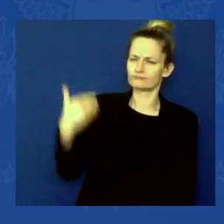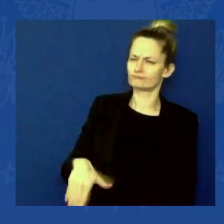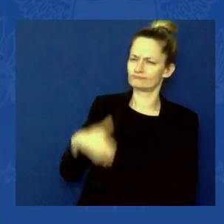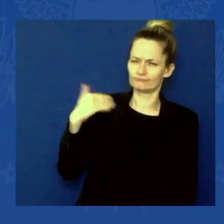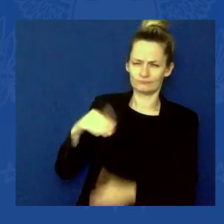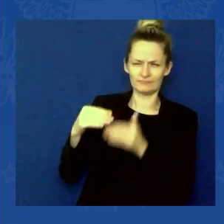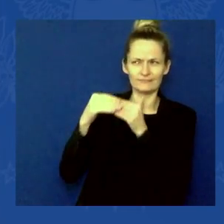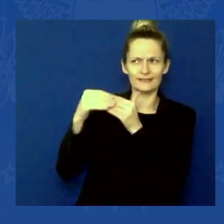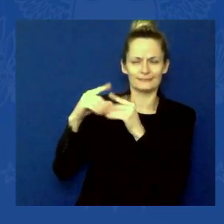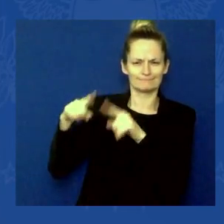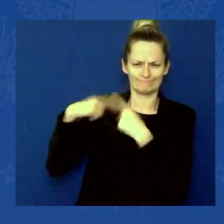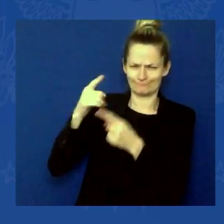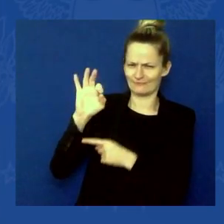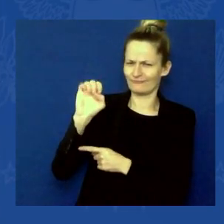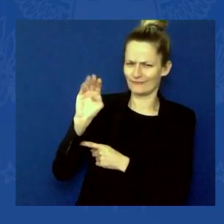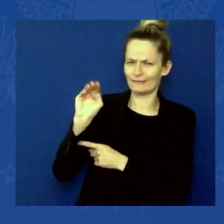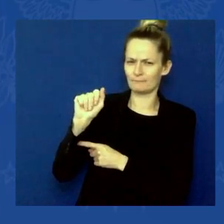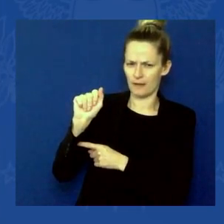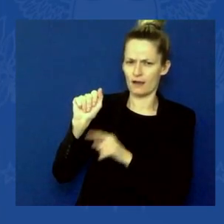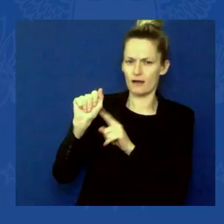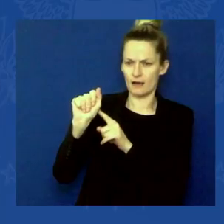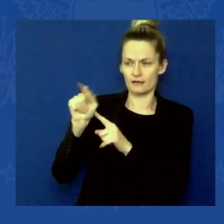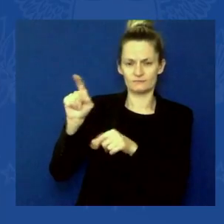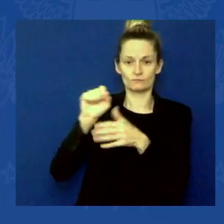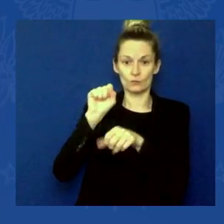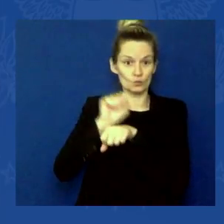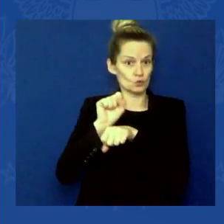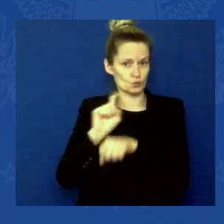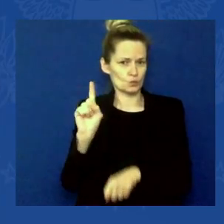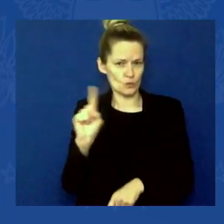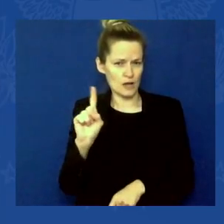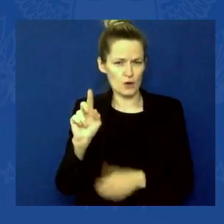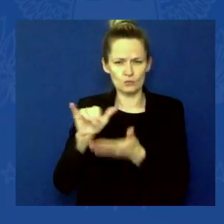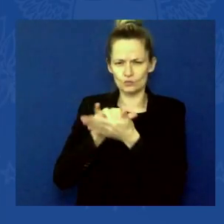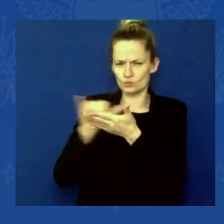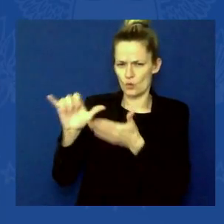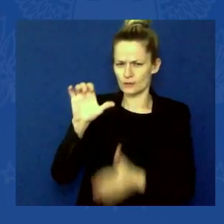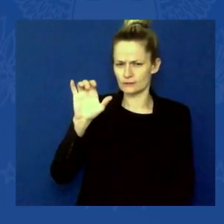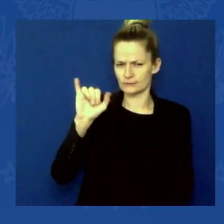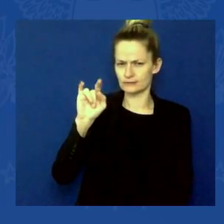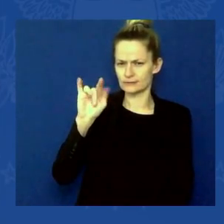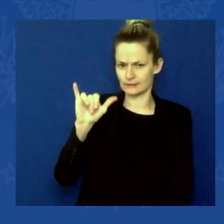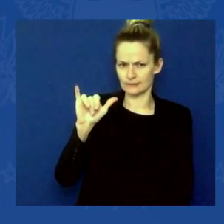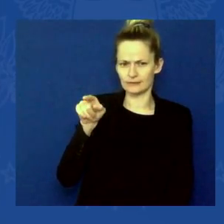and she was one of the key federal officials leading our response to Superstorm -- Superstorm Sandy.